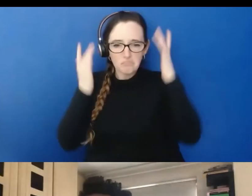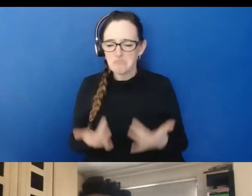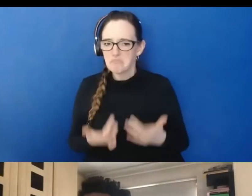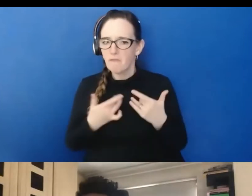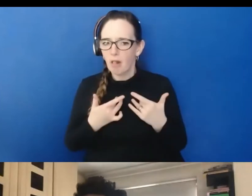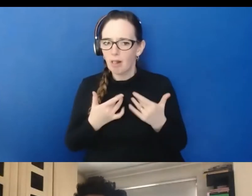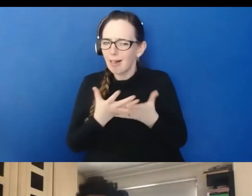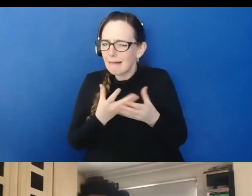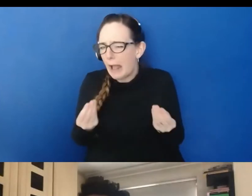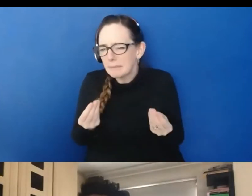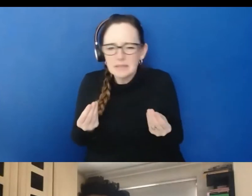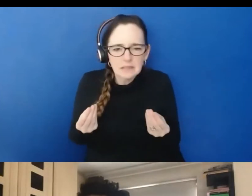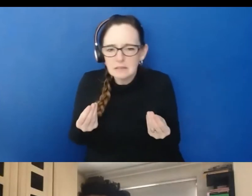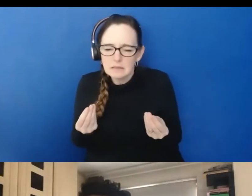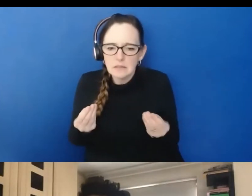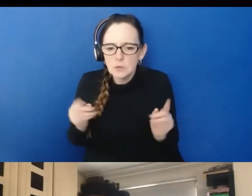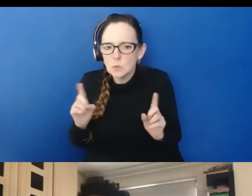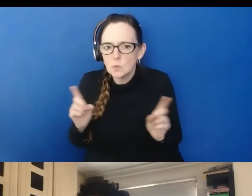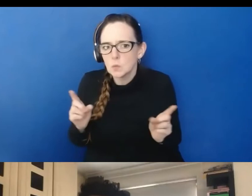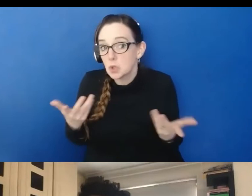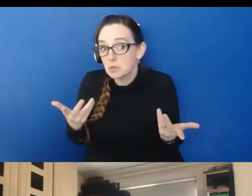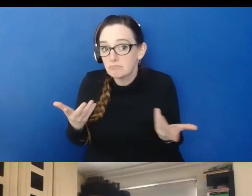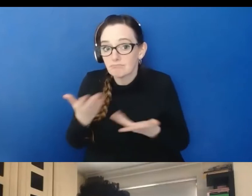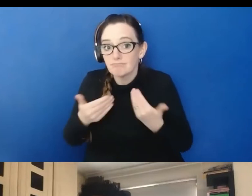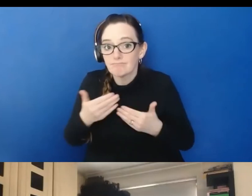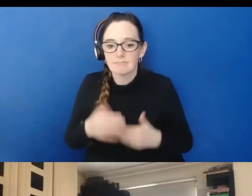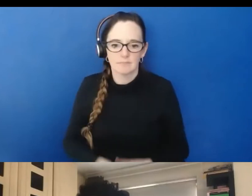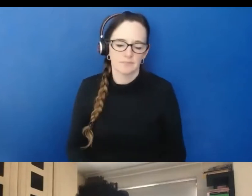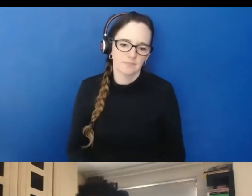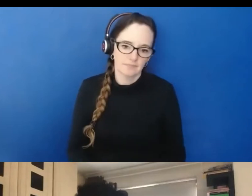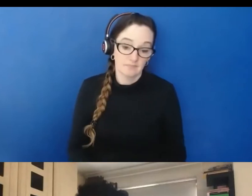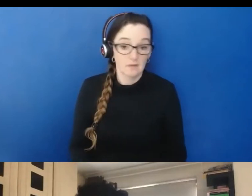you're thinking about who you work with? >> SOLEDAD: I mean for sure.